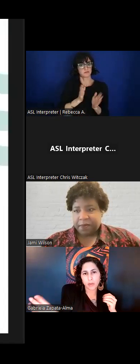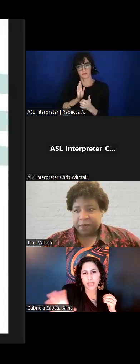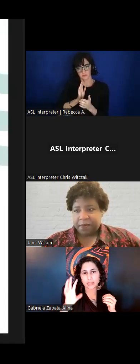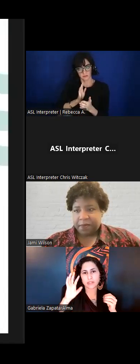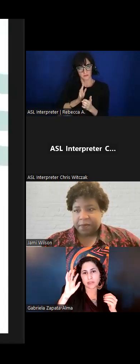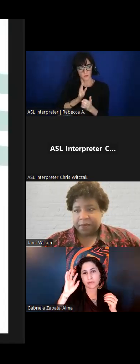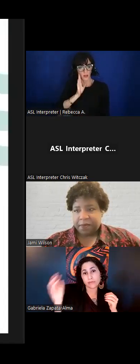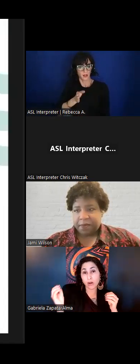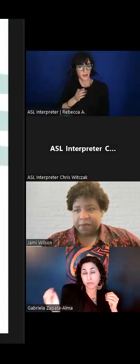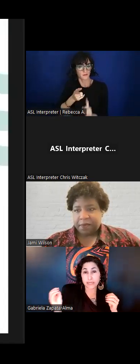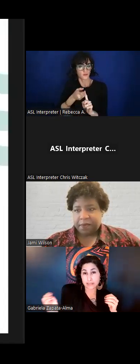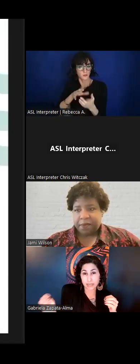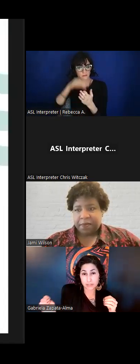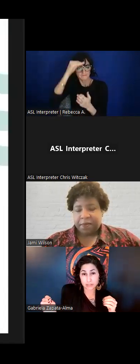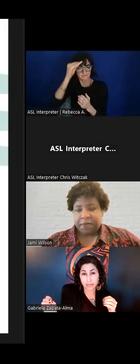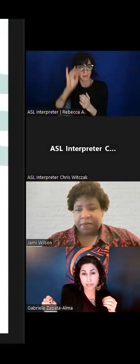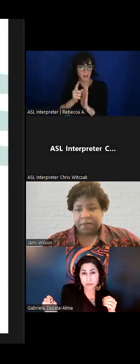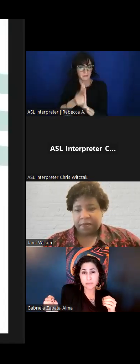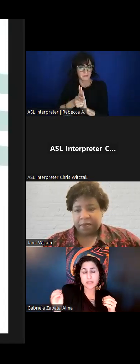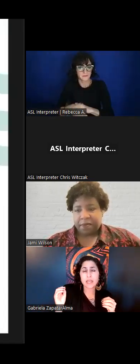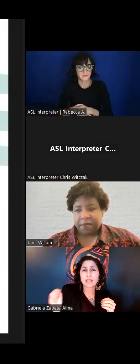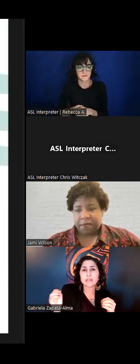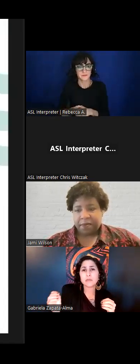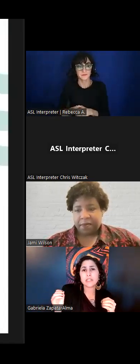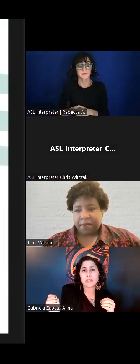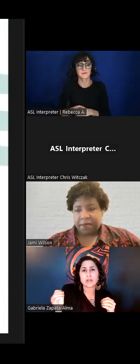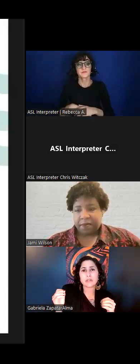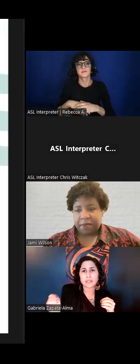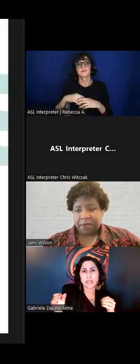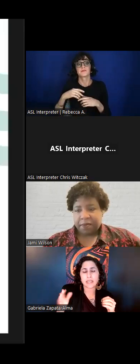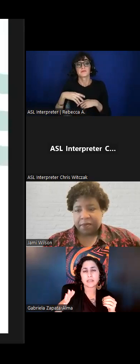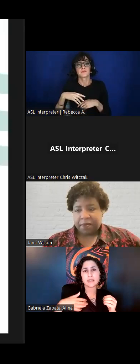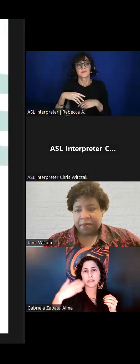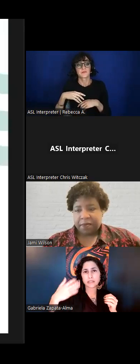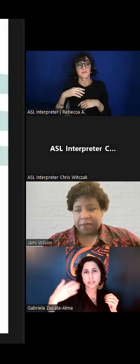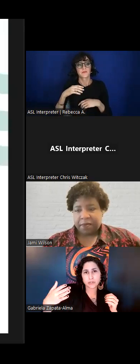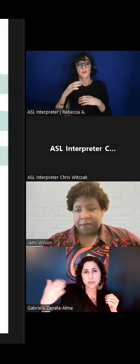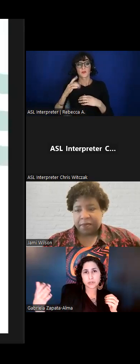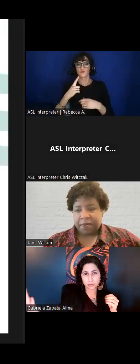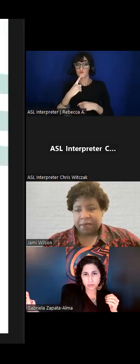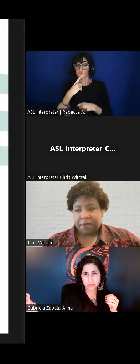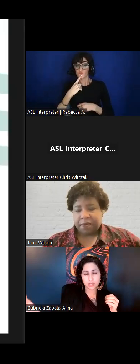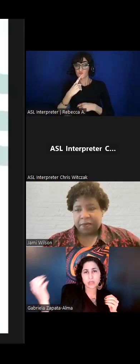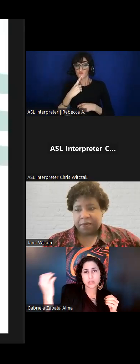the way to the far right side of the spectrum that's when we start seeing continued use